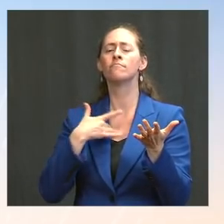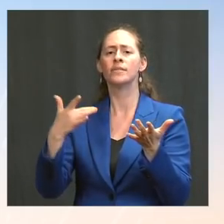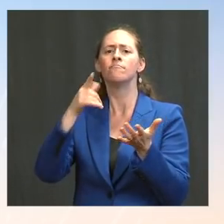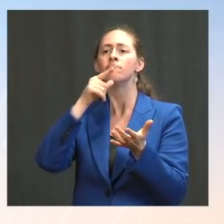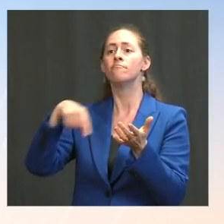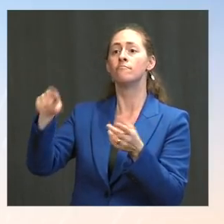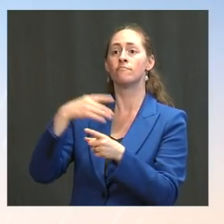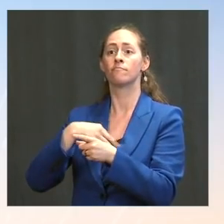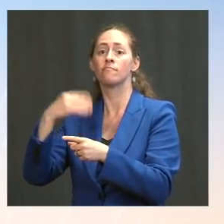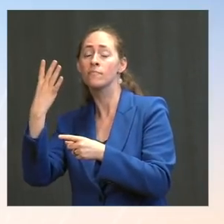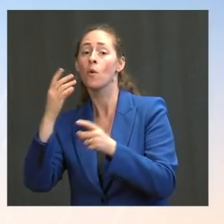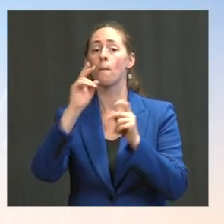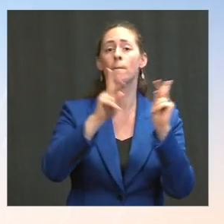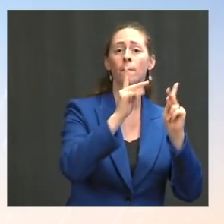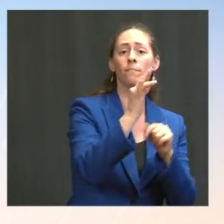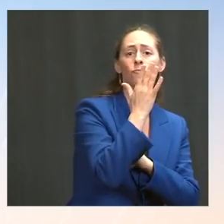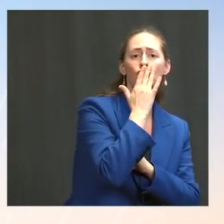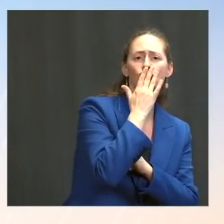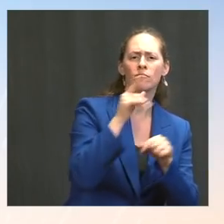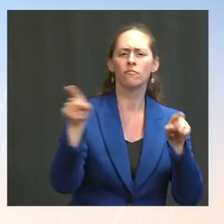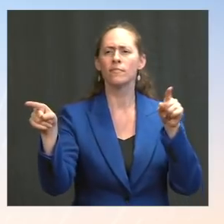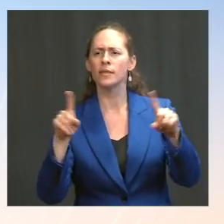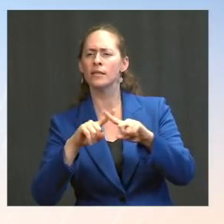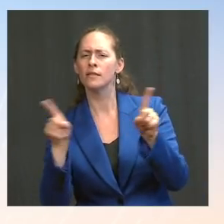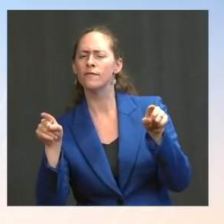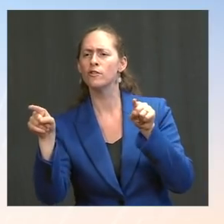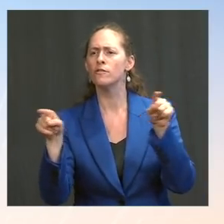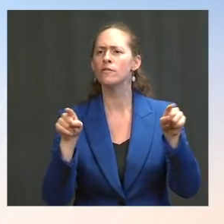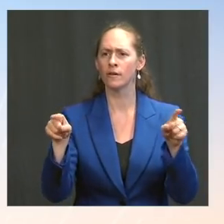is to have a strong economy that is operating at full employment